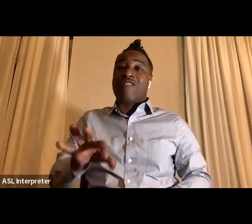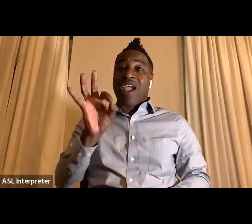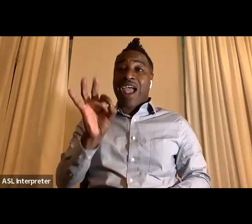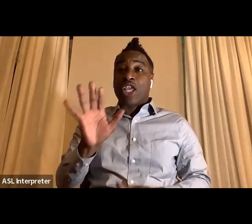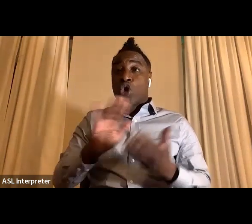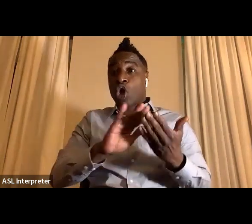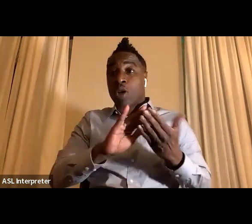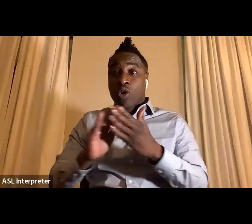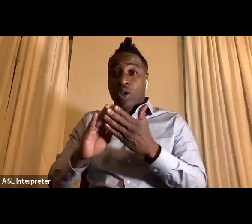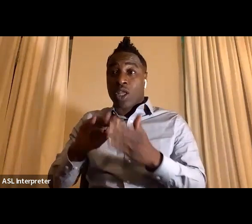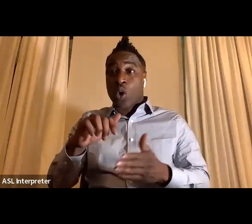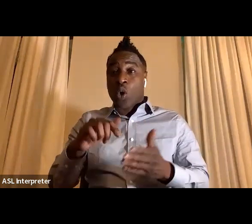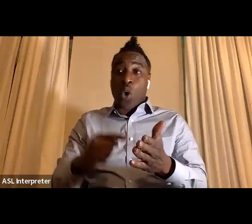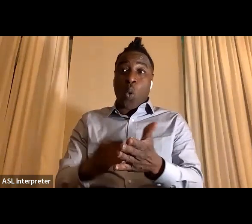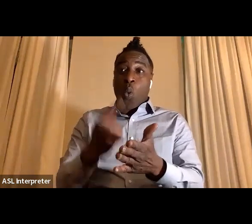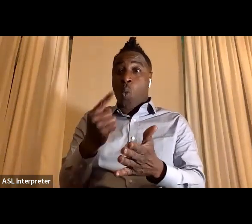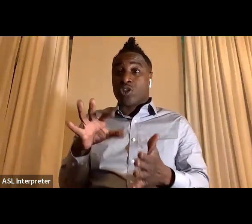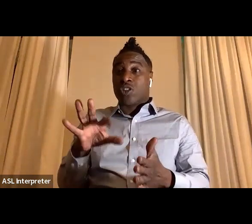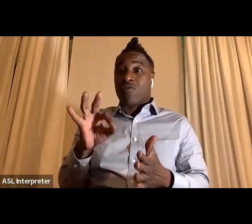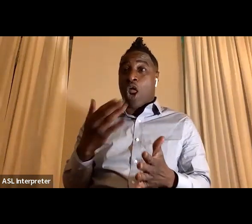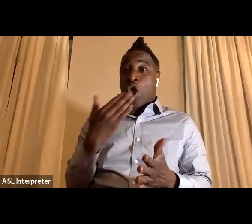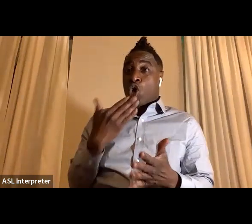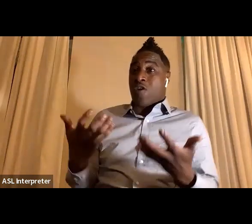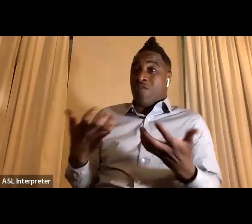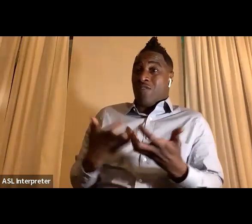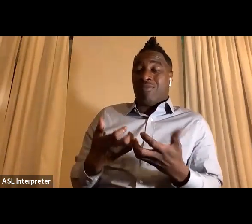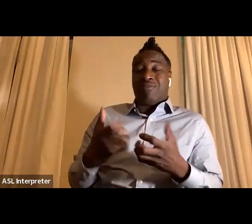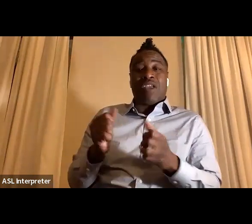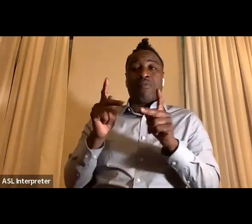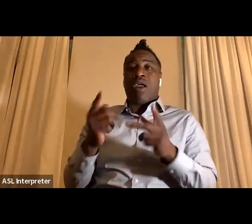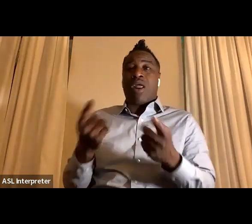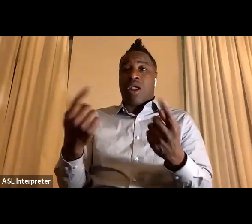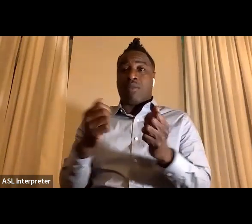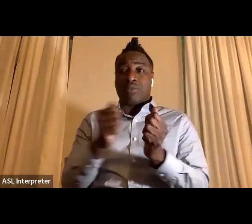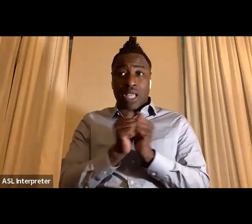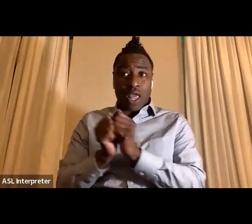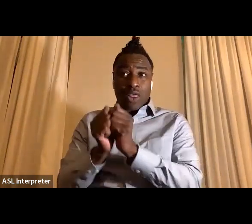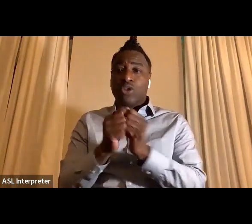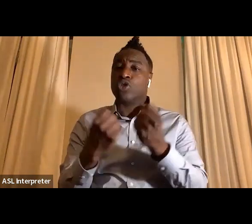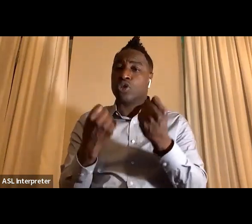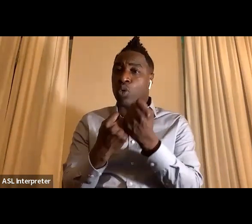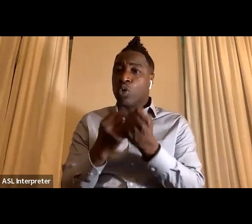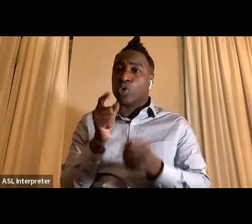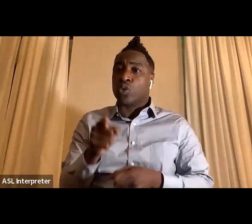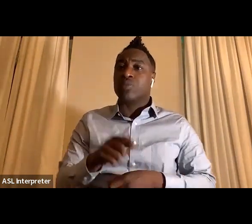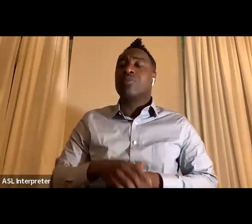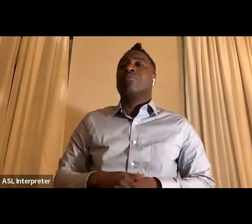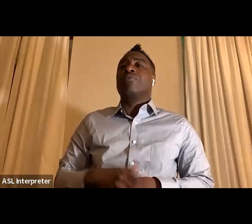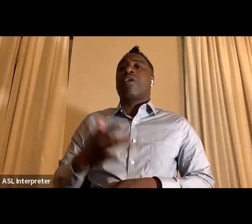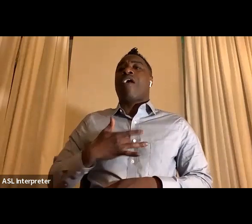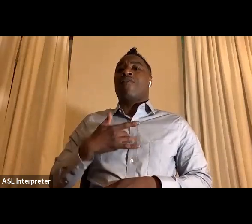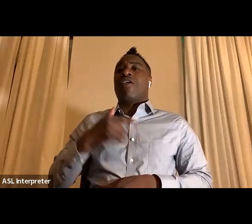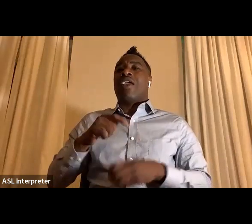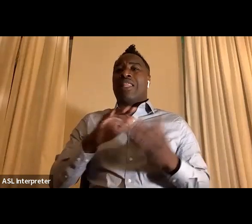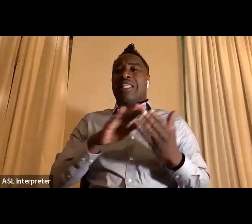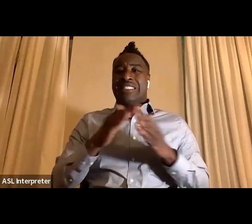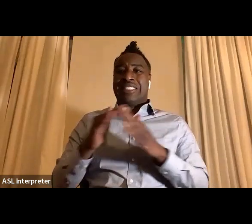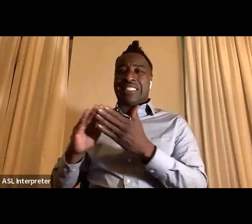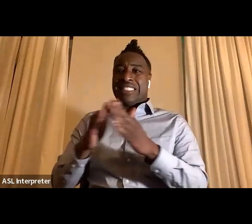and there's like minded people, everybody coming together and to support. So I definitely feel like in this city it is definitely like supportive